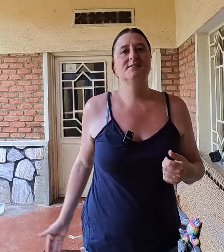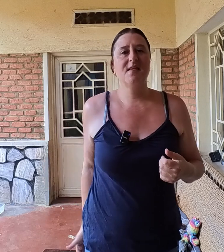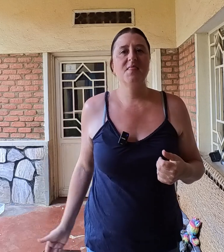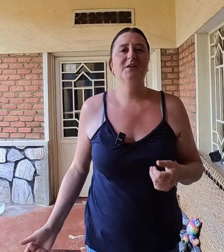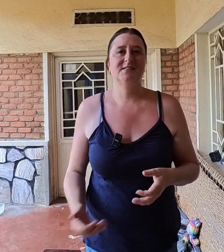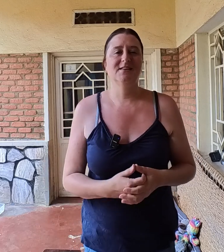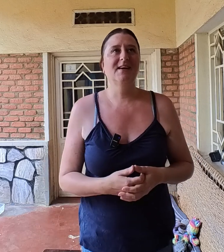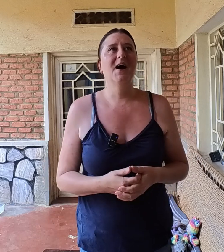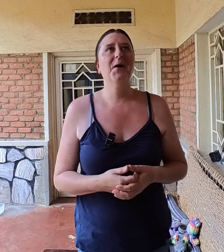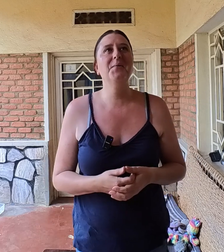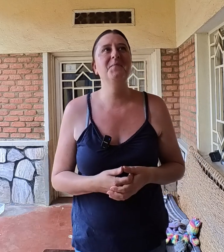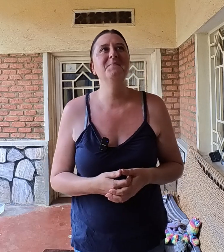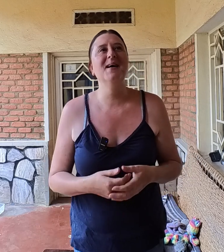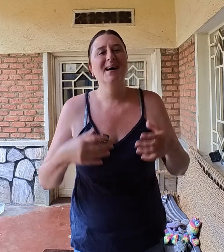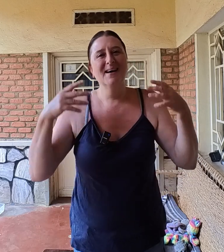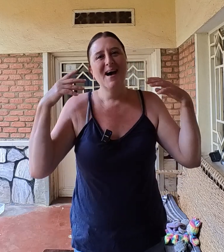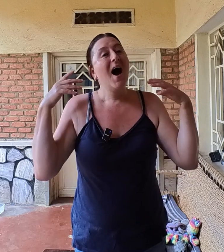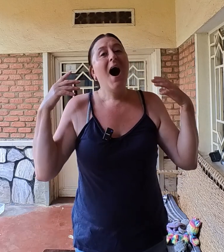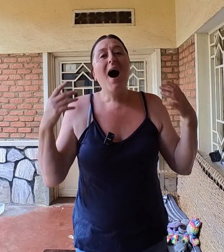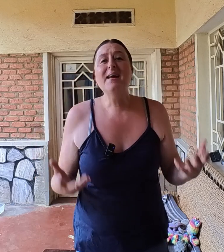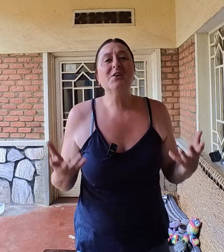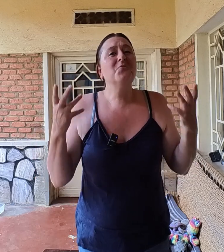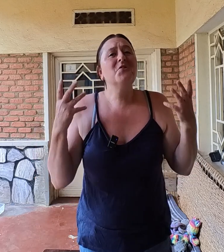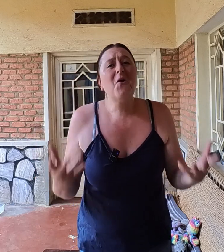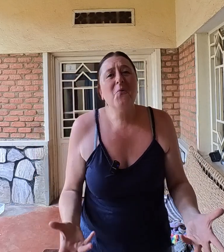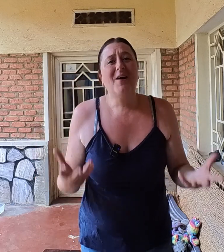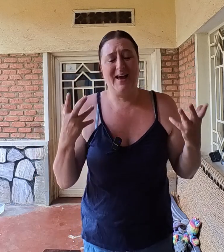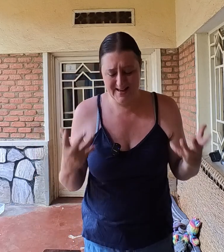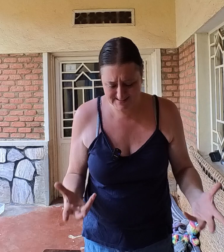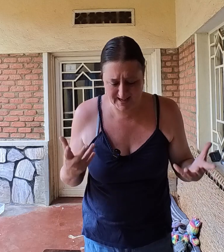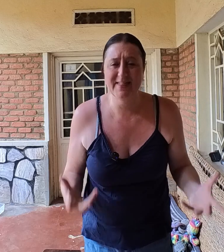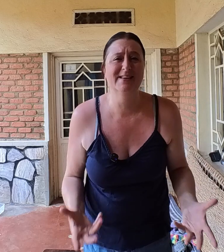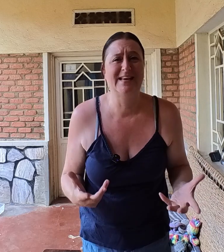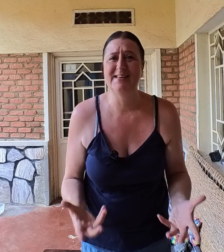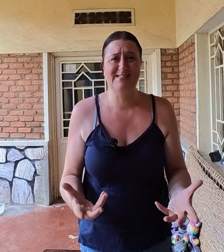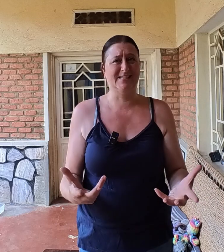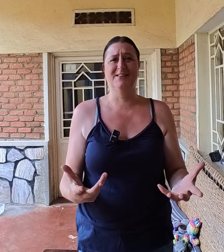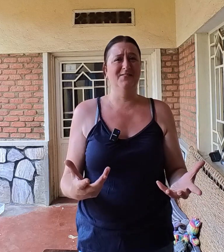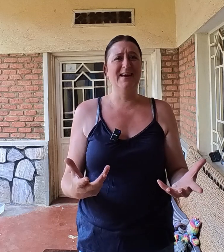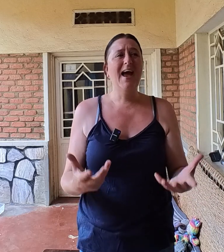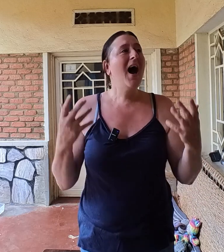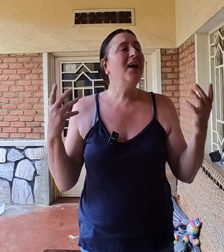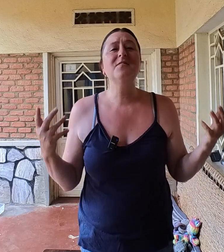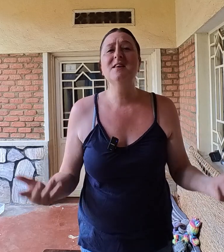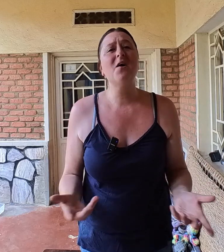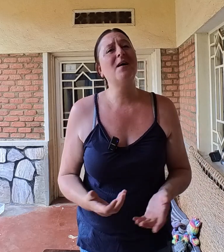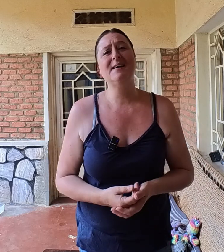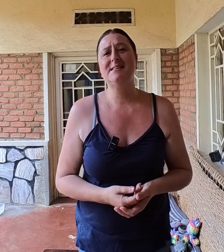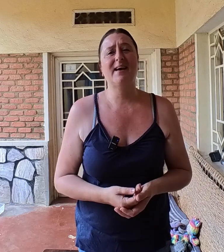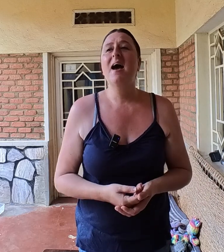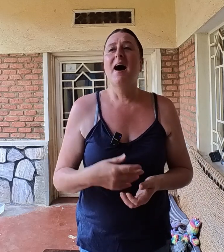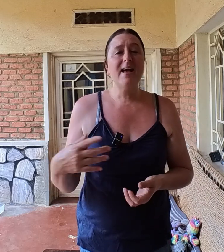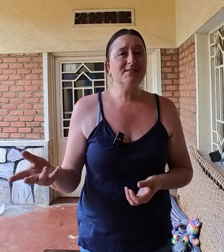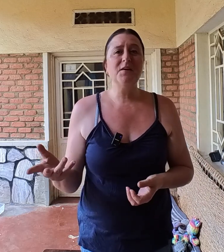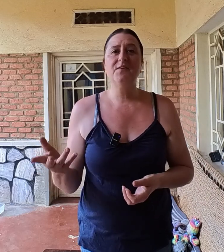first and then the buttock. Um, I don't know why it's in the dictionary. I have no idea. I asked my